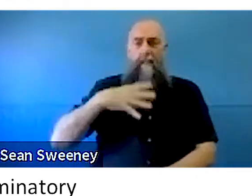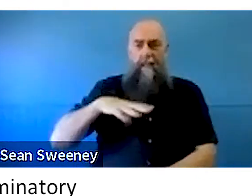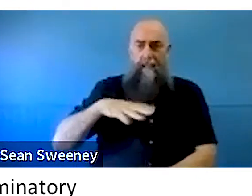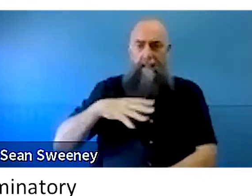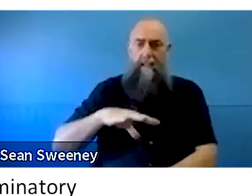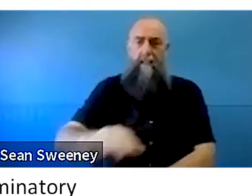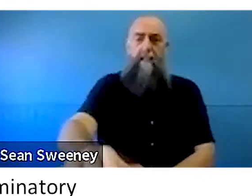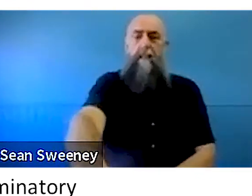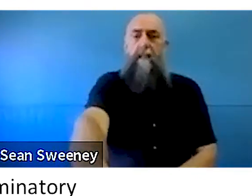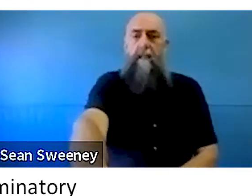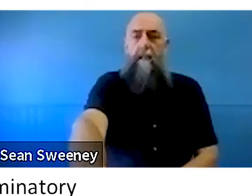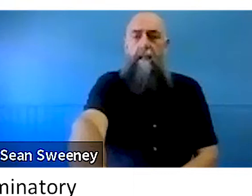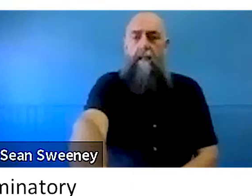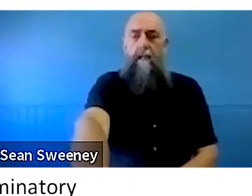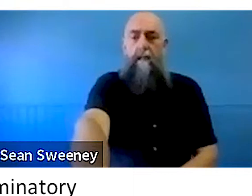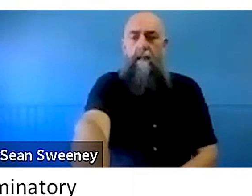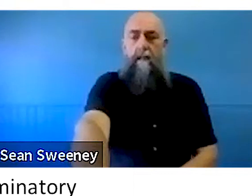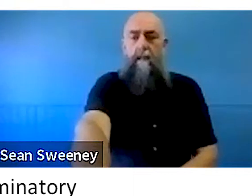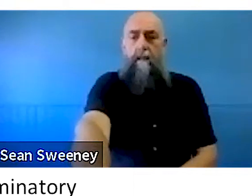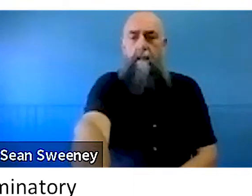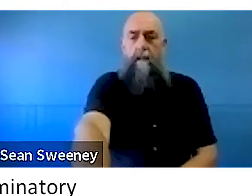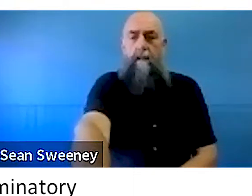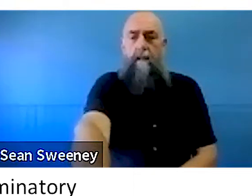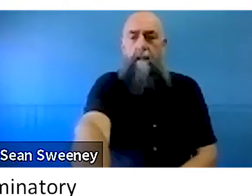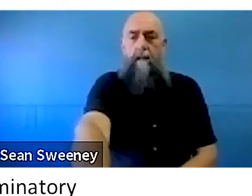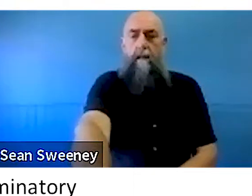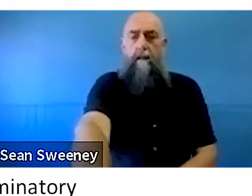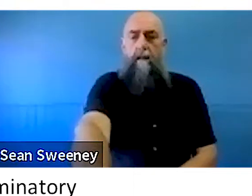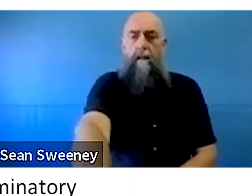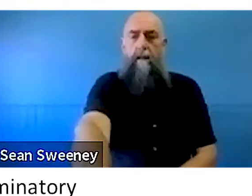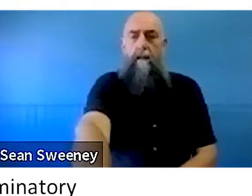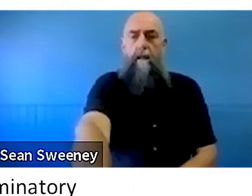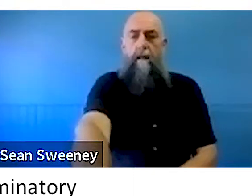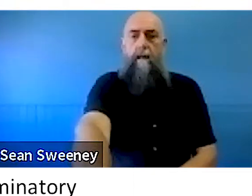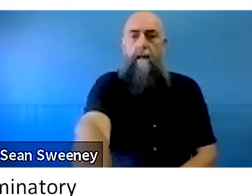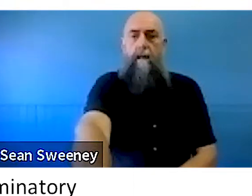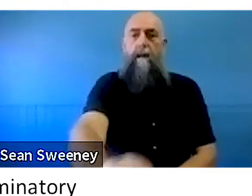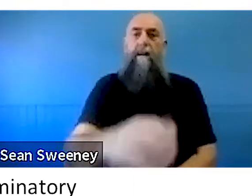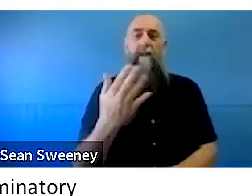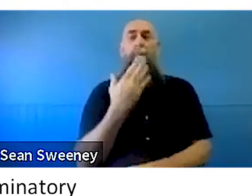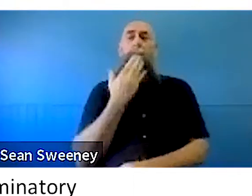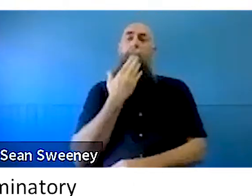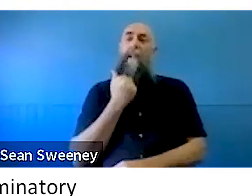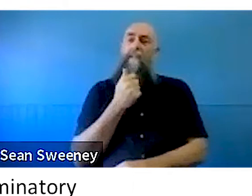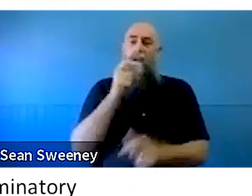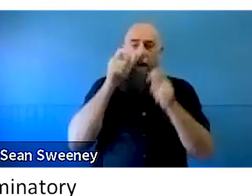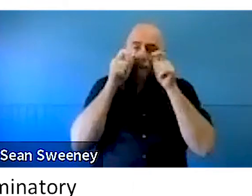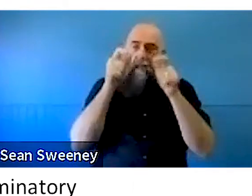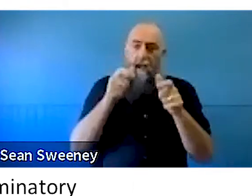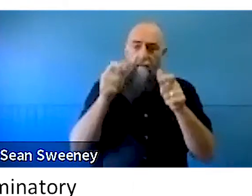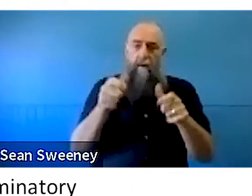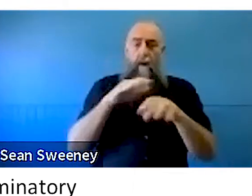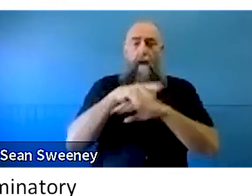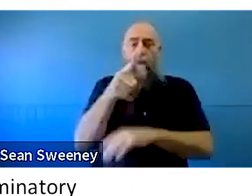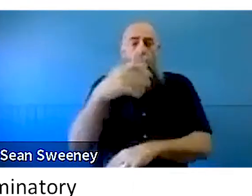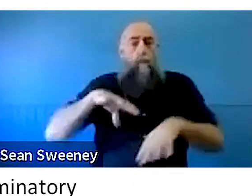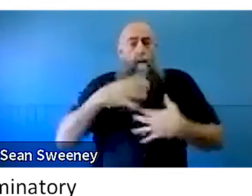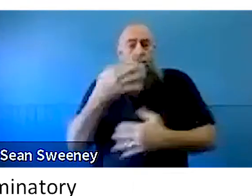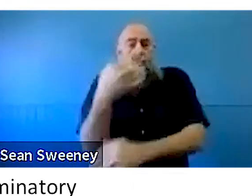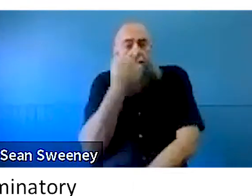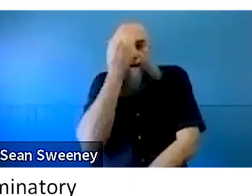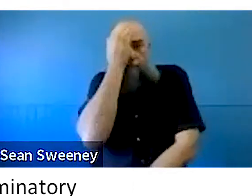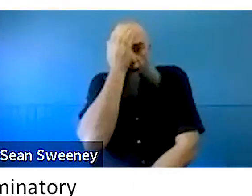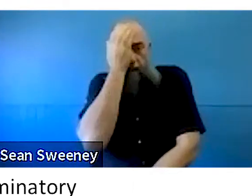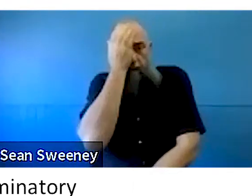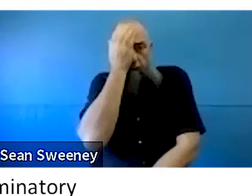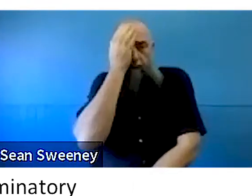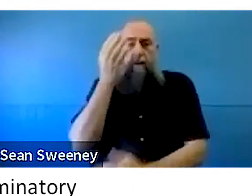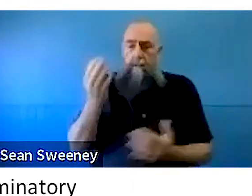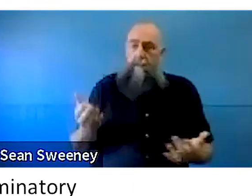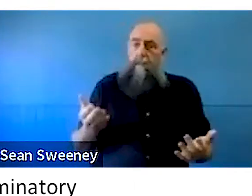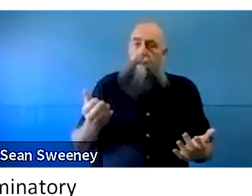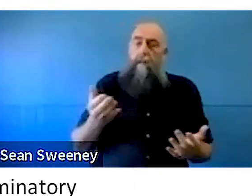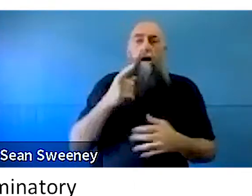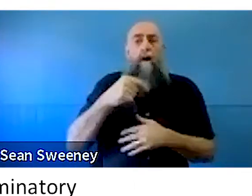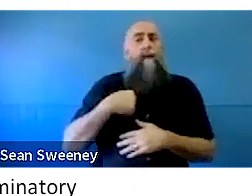So be careful that your unconscious bias isn't going outwards, but is